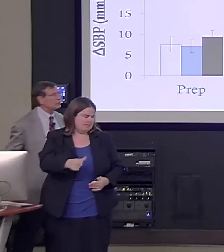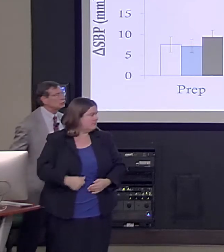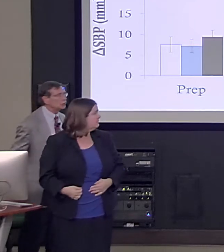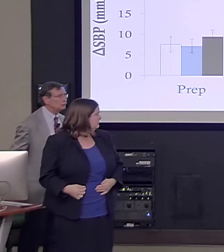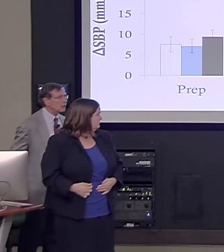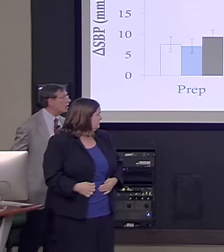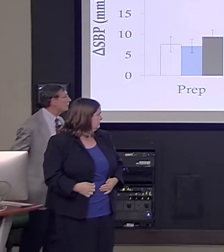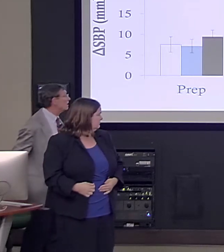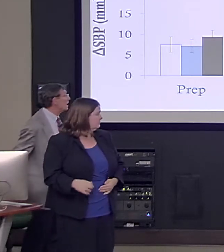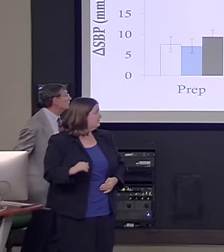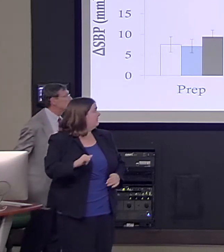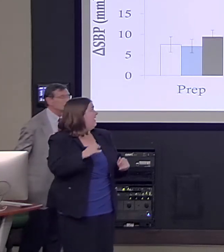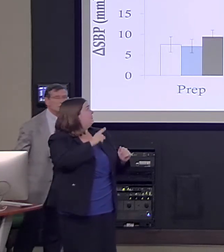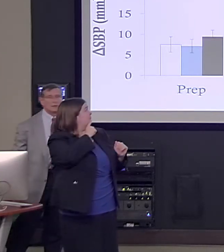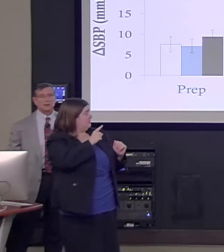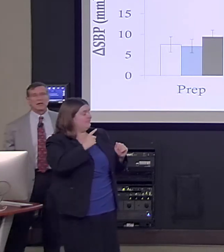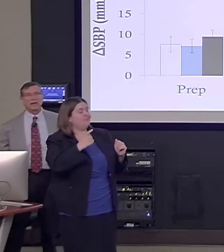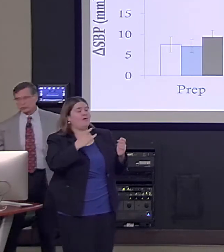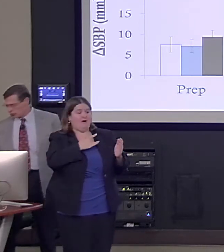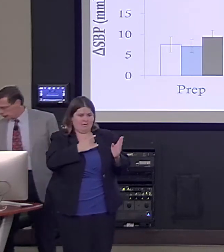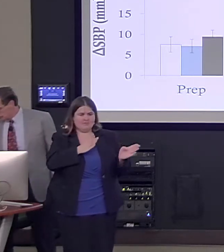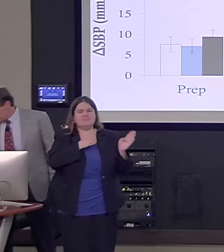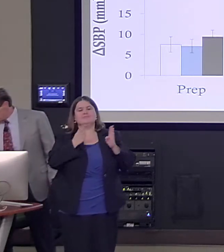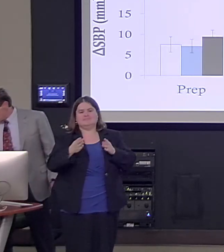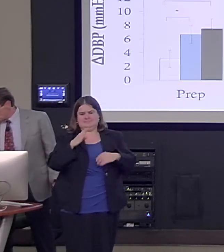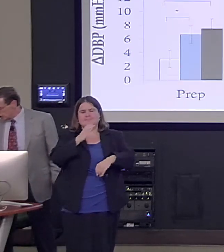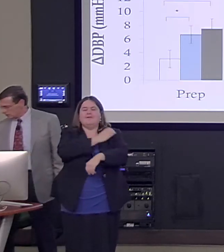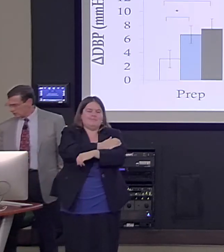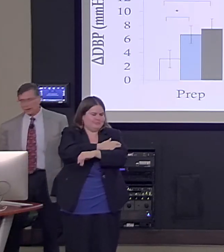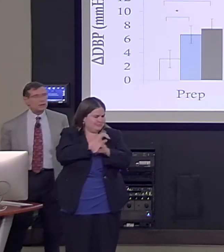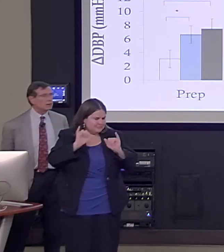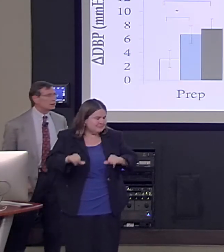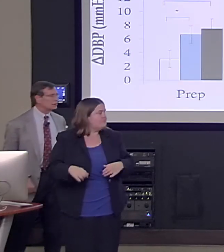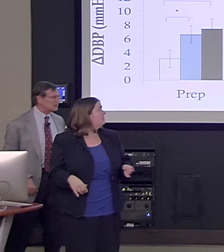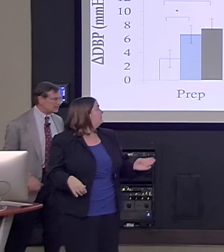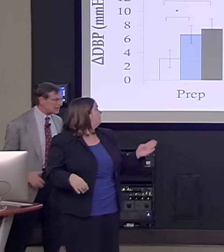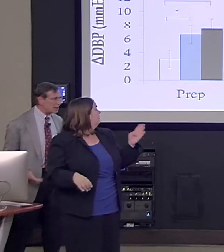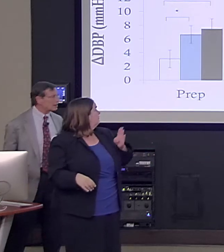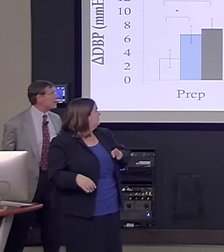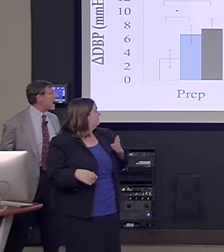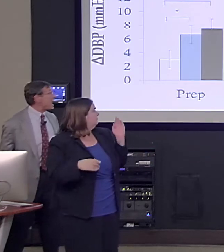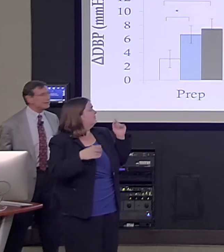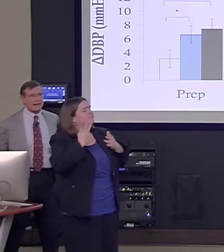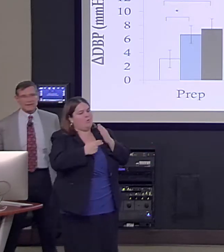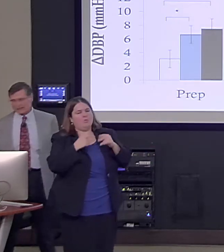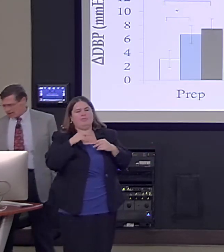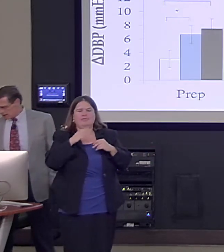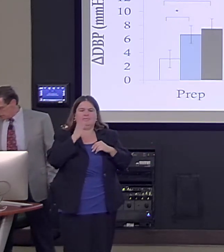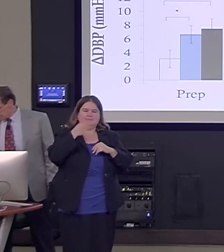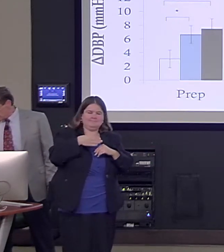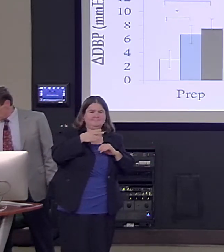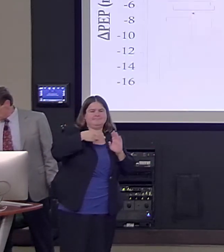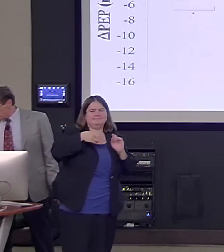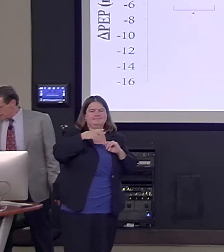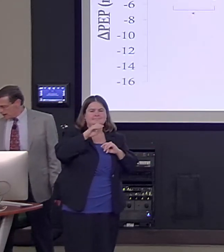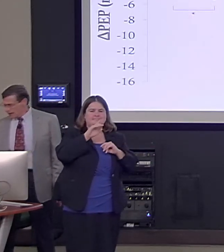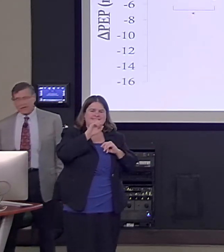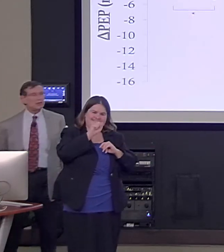That's true for heart rate. It's true for blood pressure. Systolic and diastolic blood pressure.